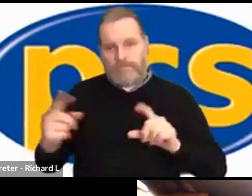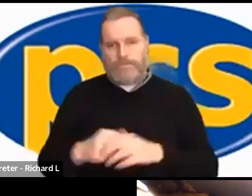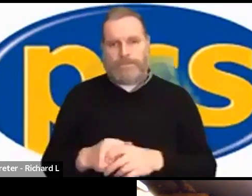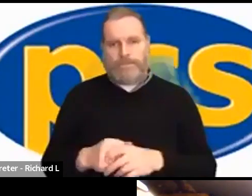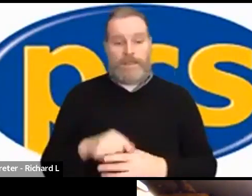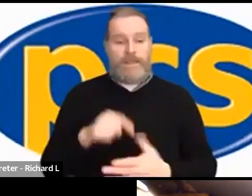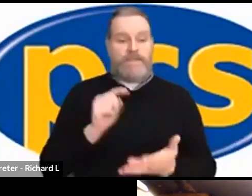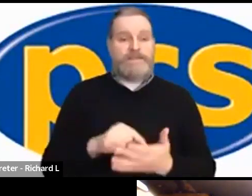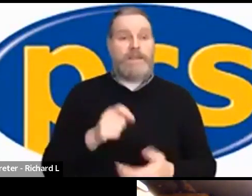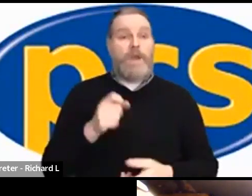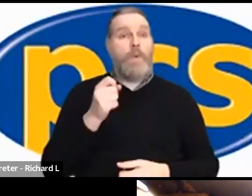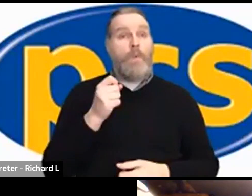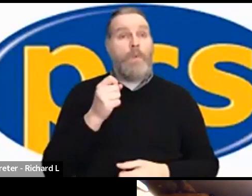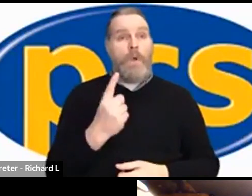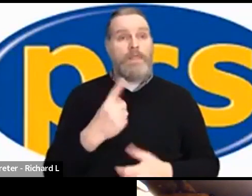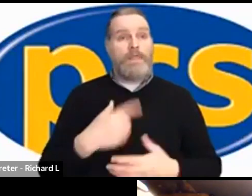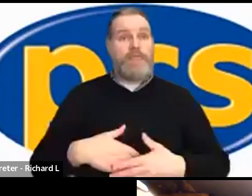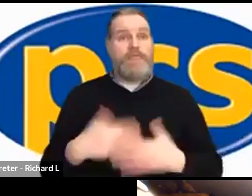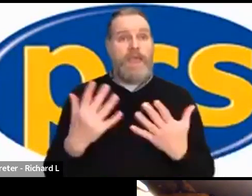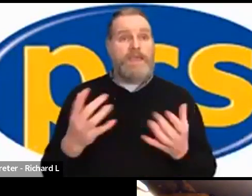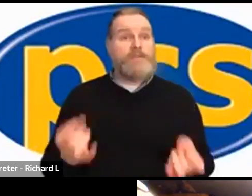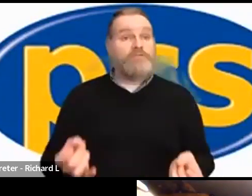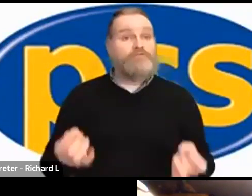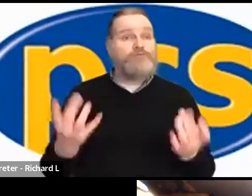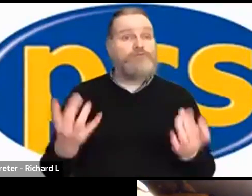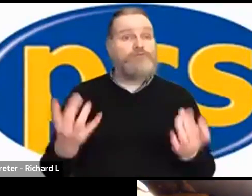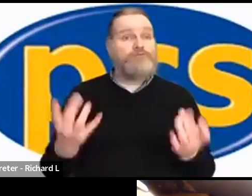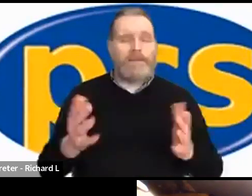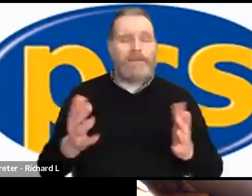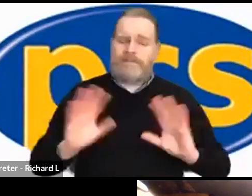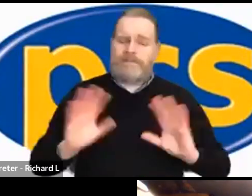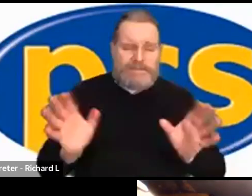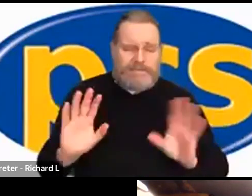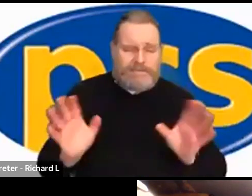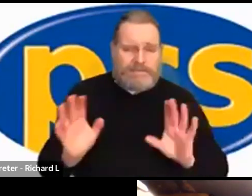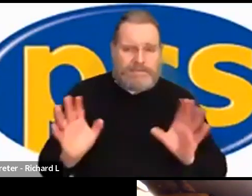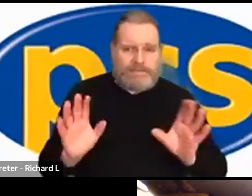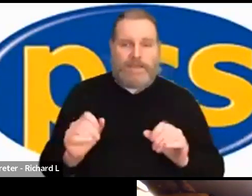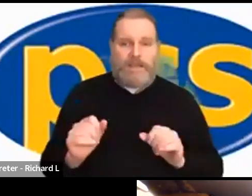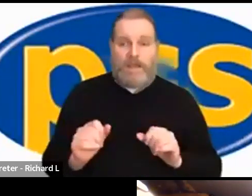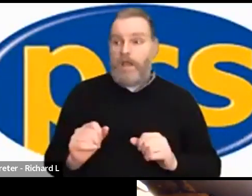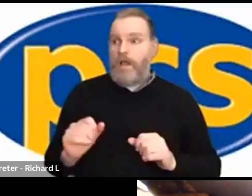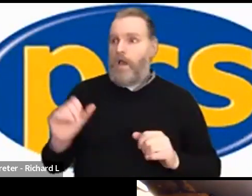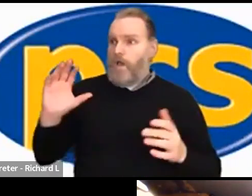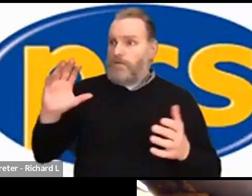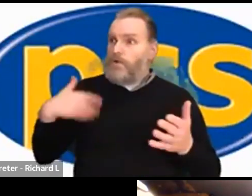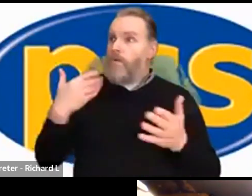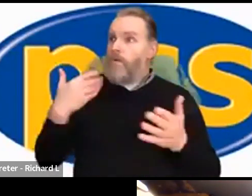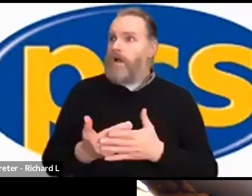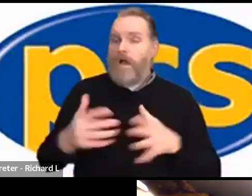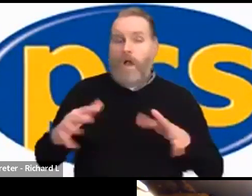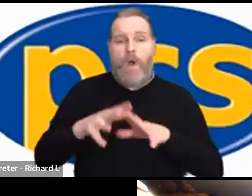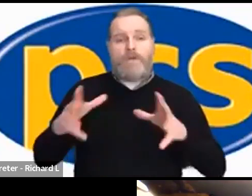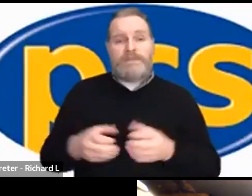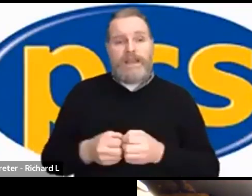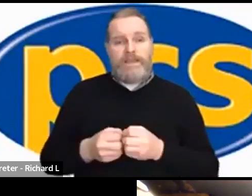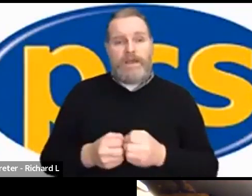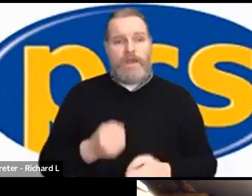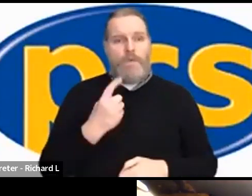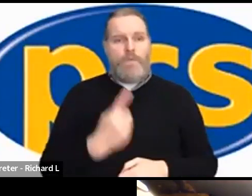So this is not just a this is not just a one day strike this. This is, this this is, we have already had , I think , I , I think, over a 120 days I think, over a 120 days of